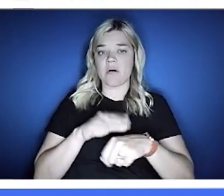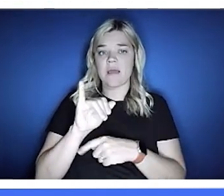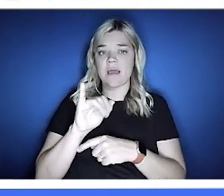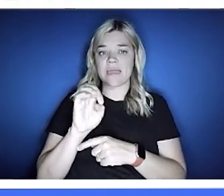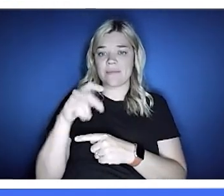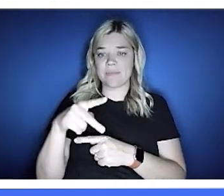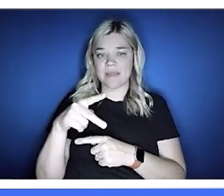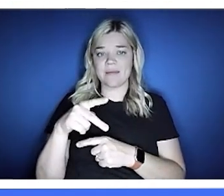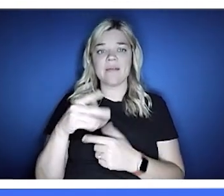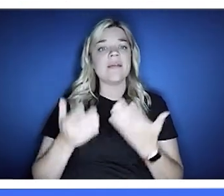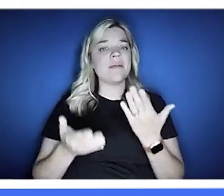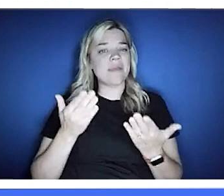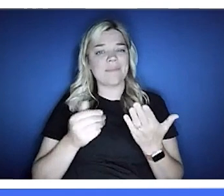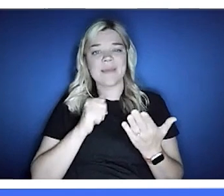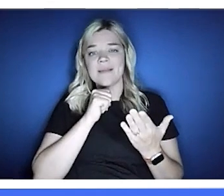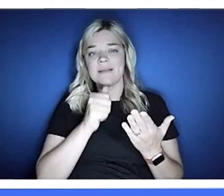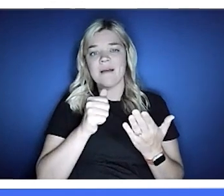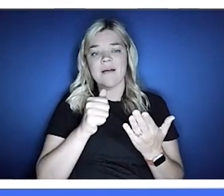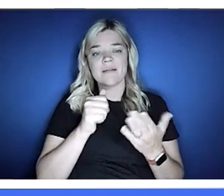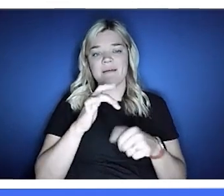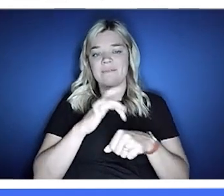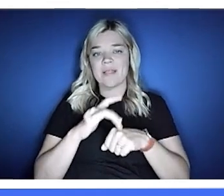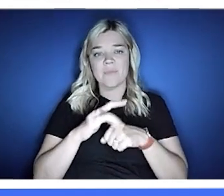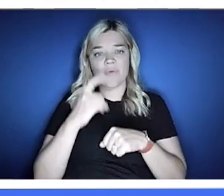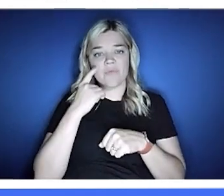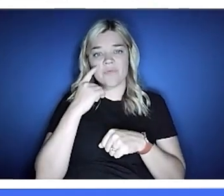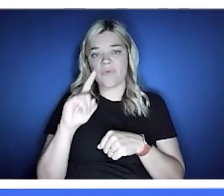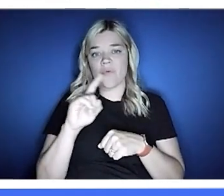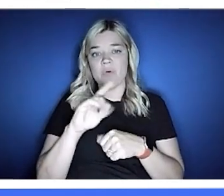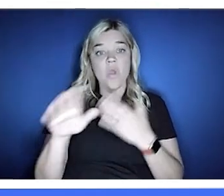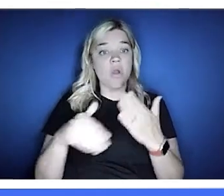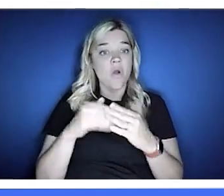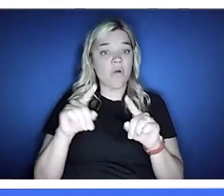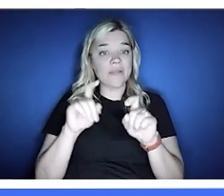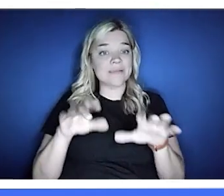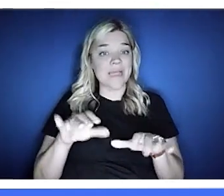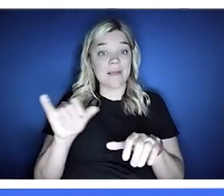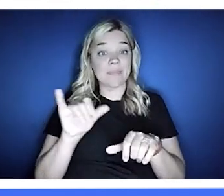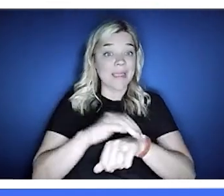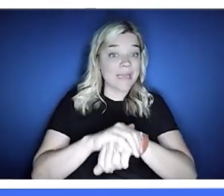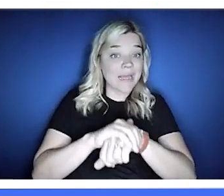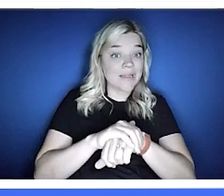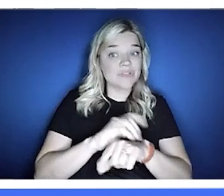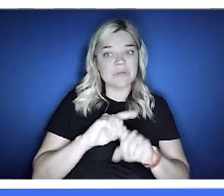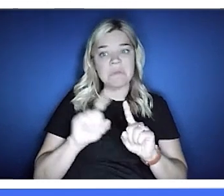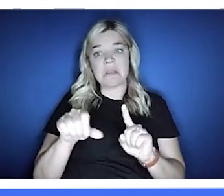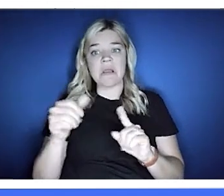It probably would not be available for all exams, like an English exam. But other than that, a lot of times we just